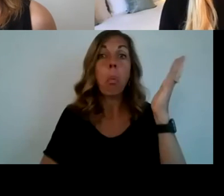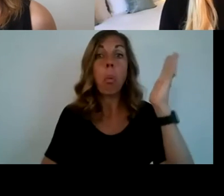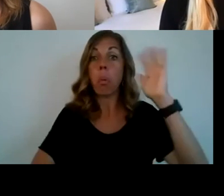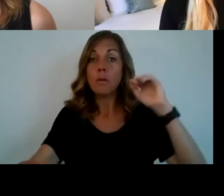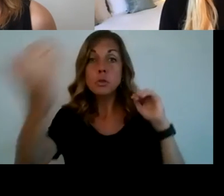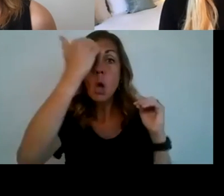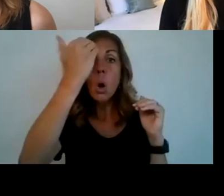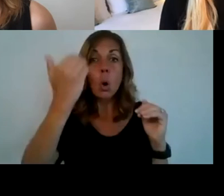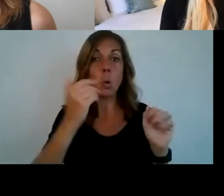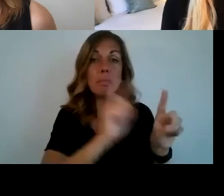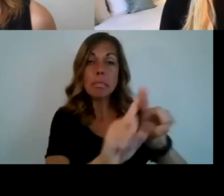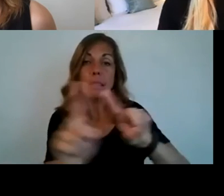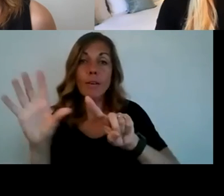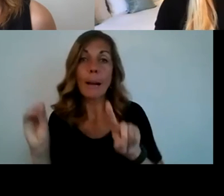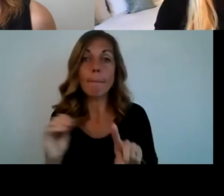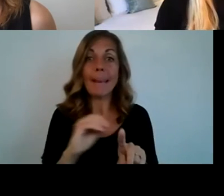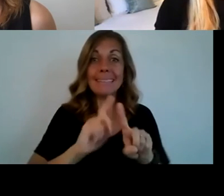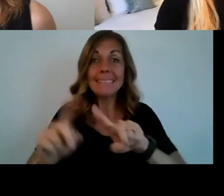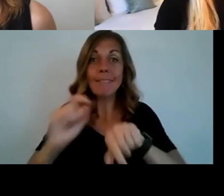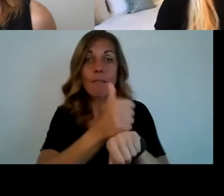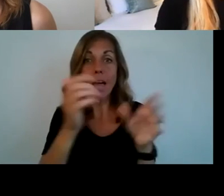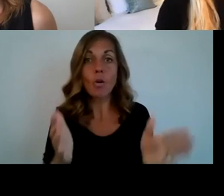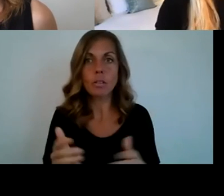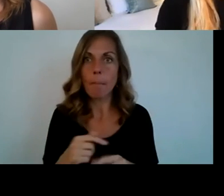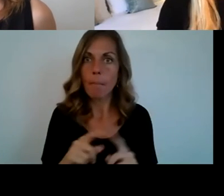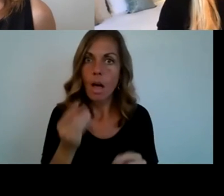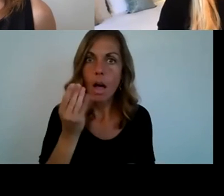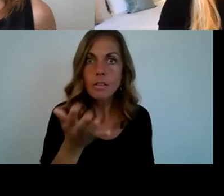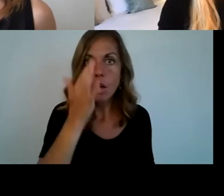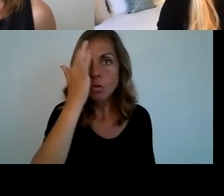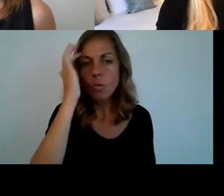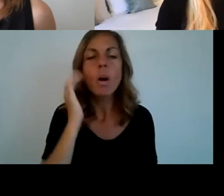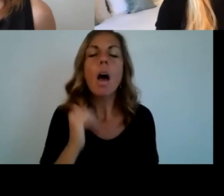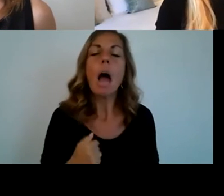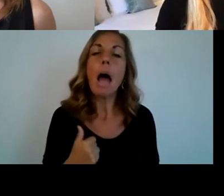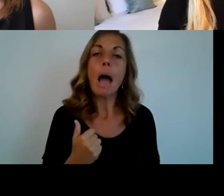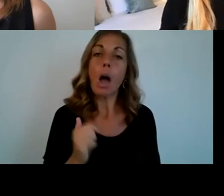founders. And I'll tell you this, I have watched not just in our own portfolio, but I have